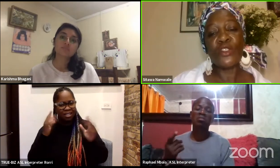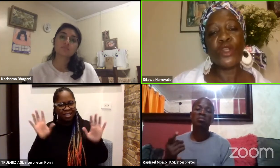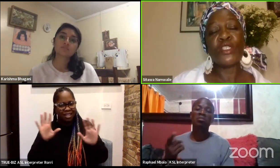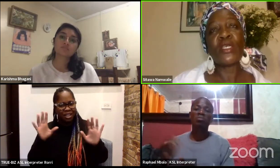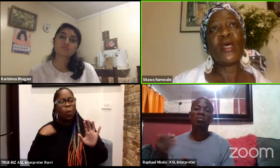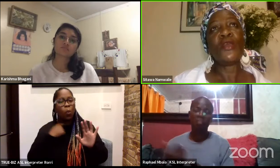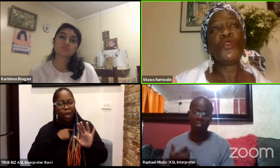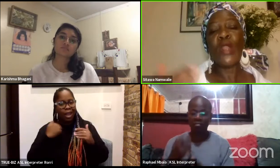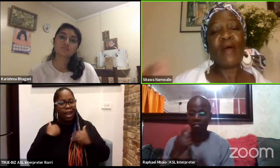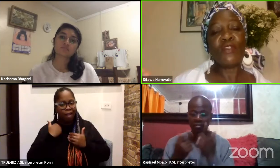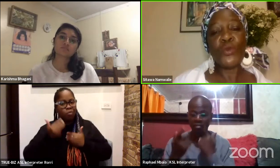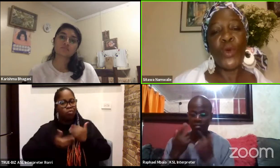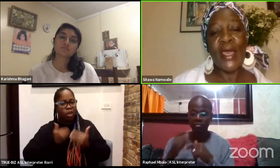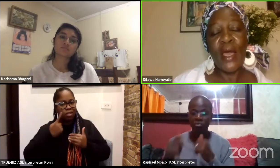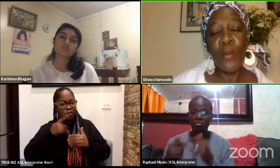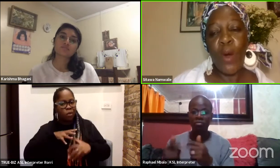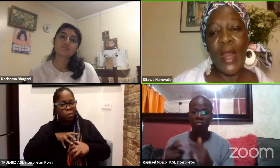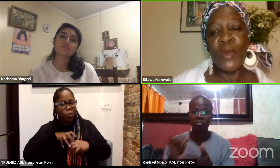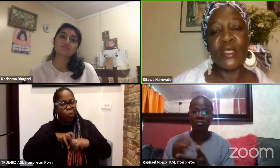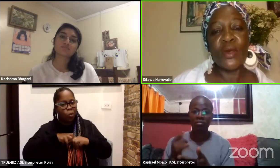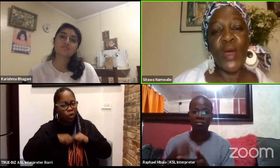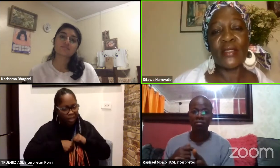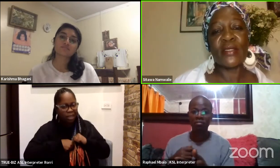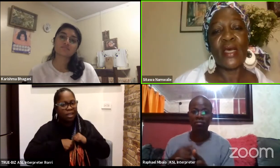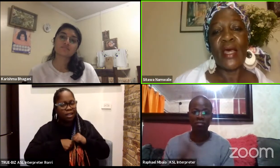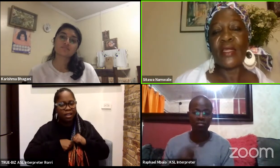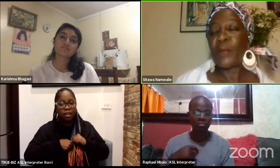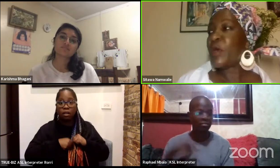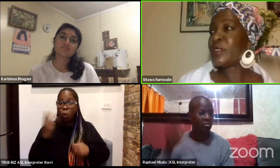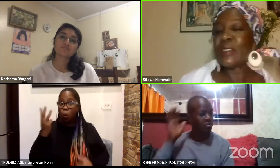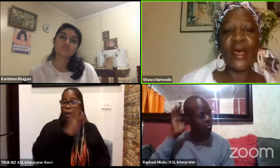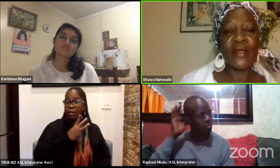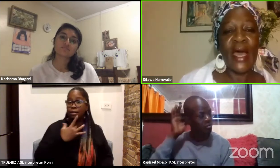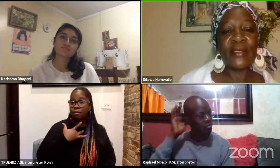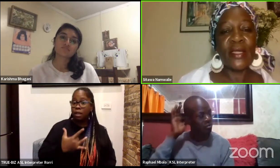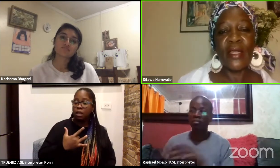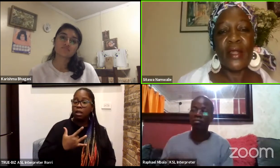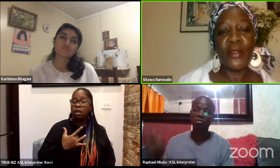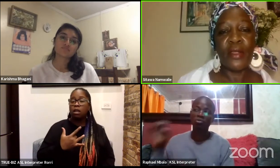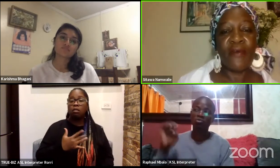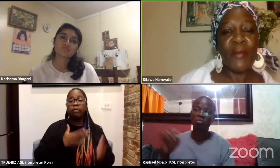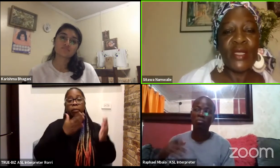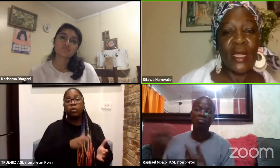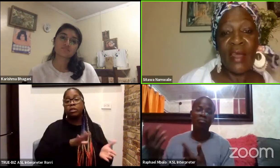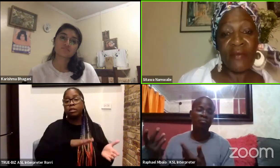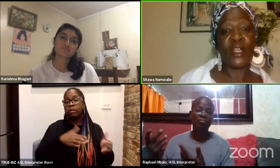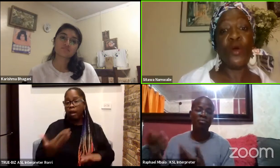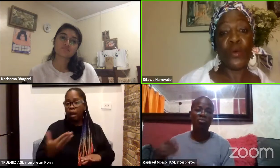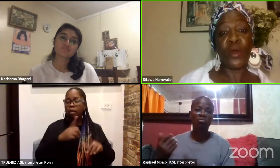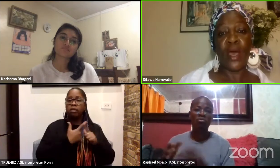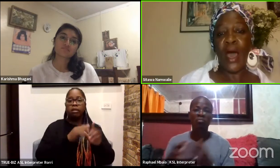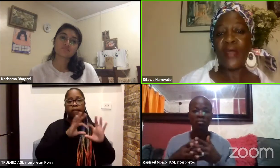that is not... When I hear about what happens in the West, that a person dies and then the families are left alone,